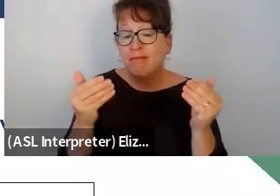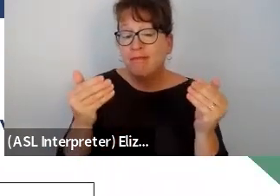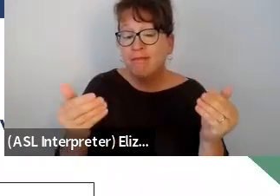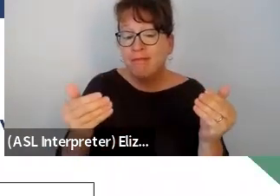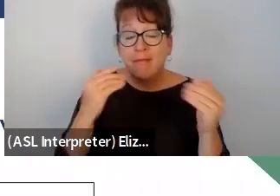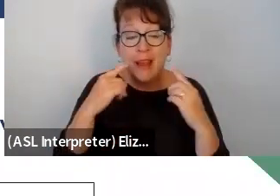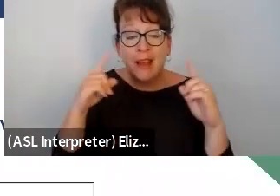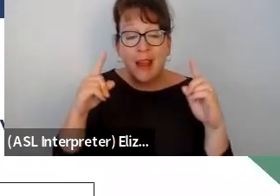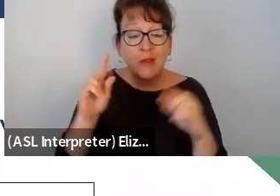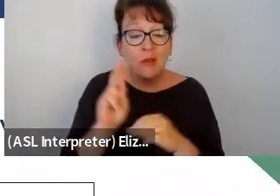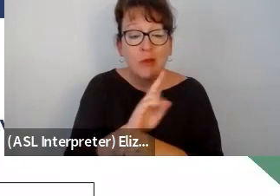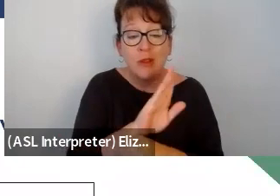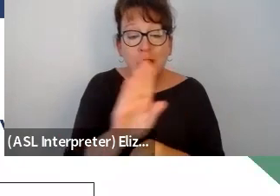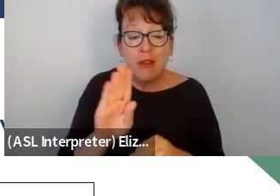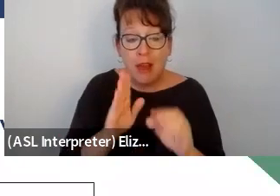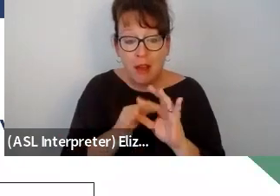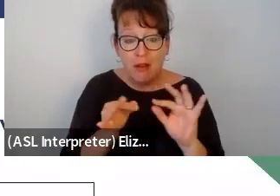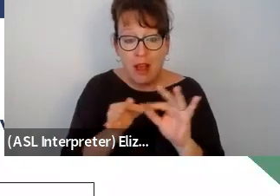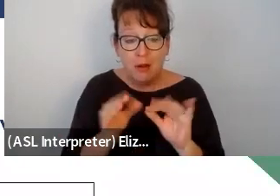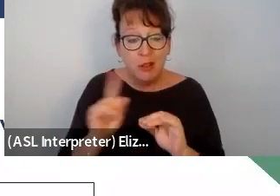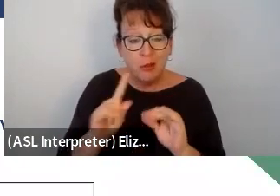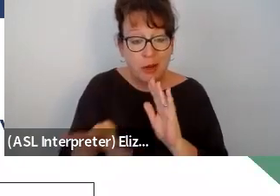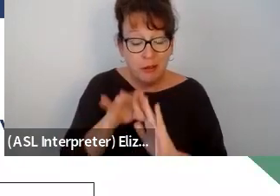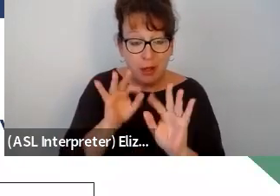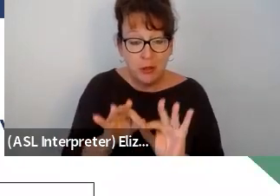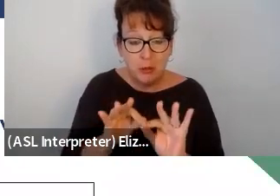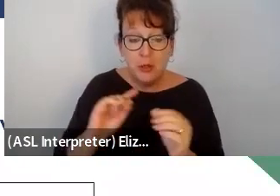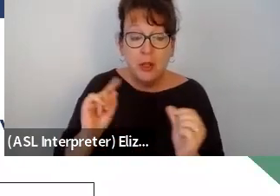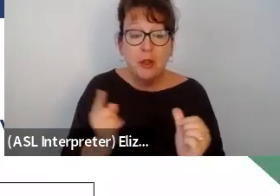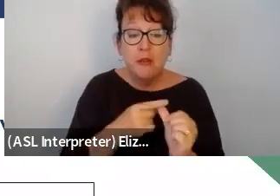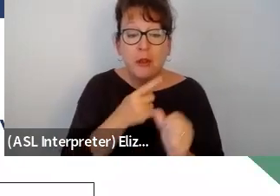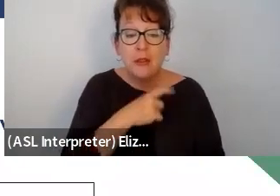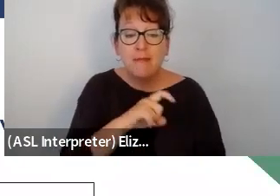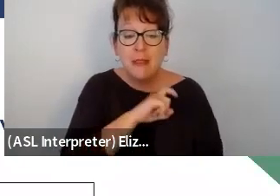our Deputy Assistant Administrator for Mobile Sources. Then to Karl Simon, who is our Director